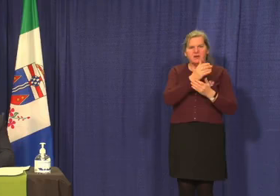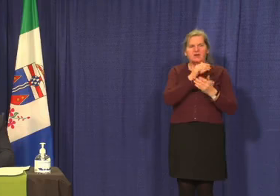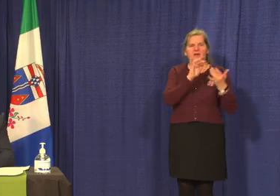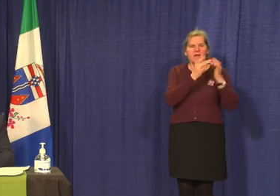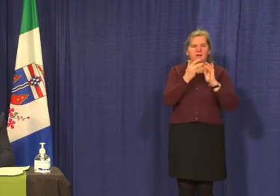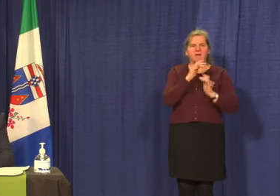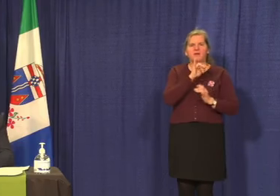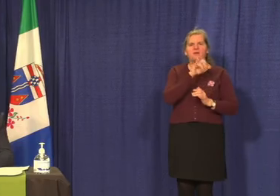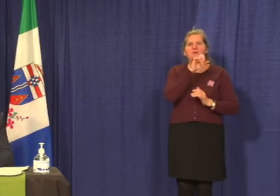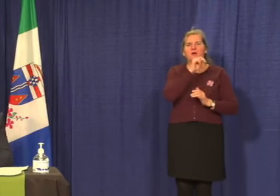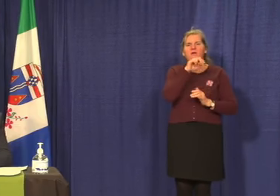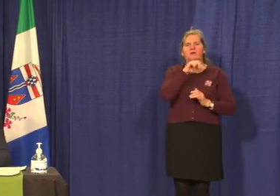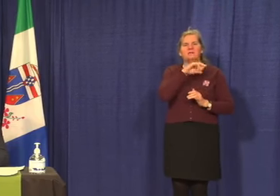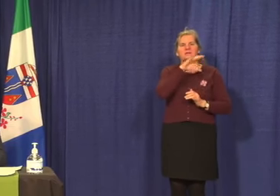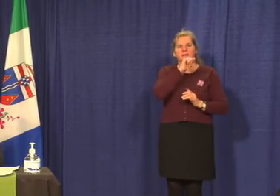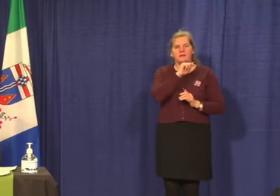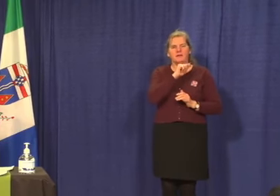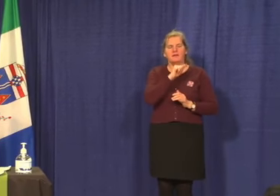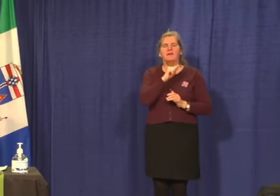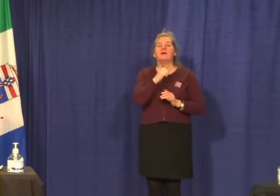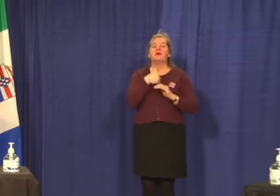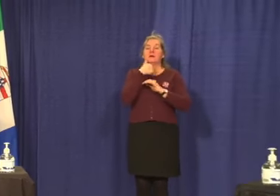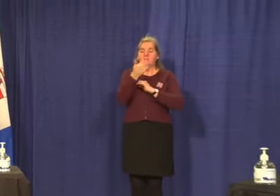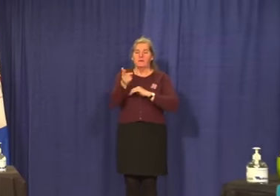TAKE PLACE TUESDAY, NOVEMBER 24TH, AT 9:30 AM.